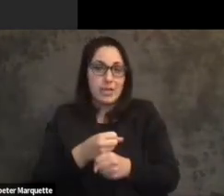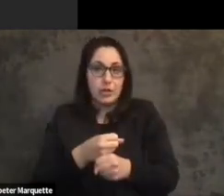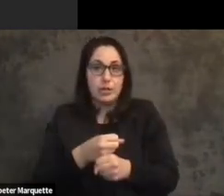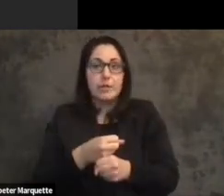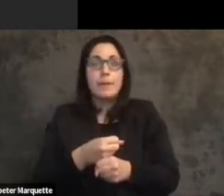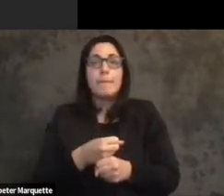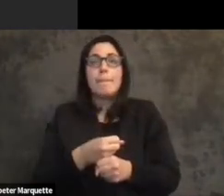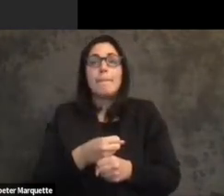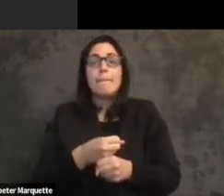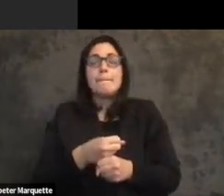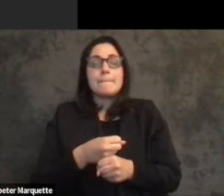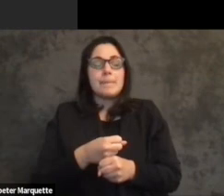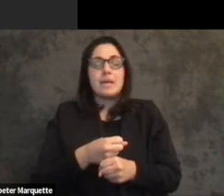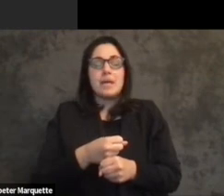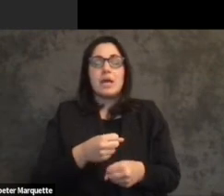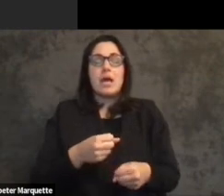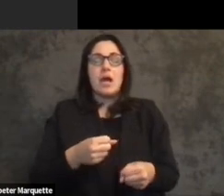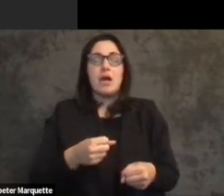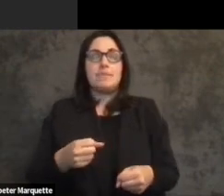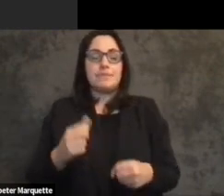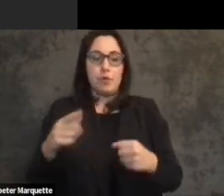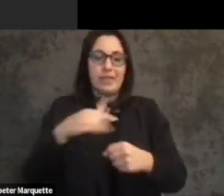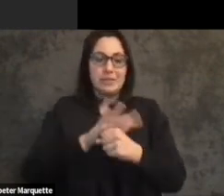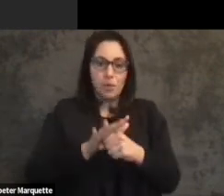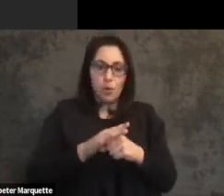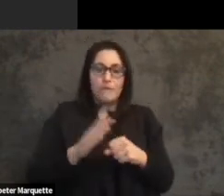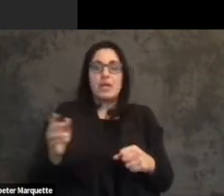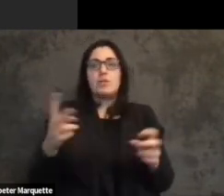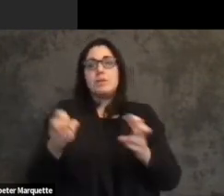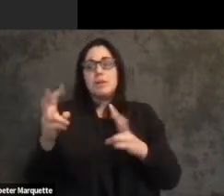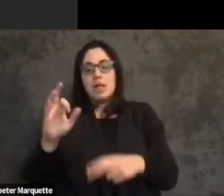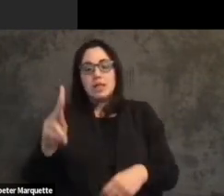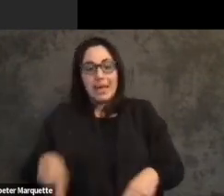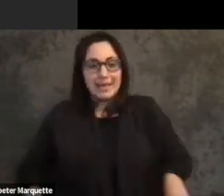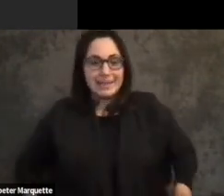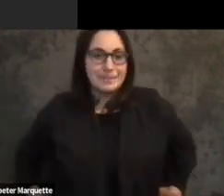or other relationships in the community, to support you in this journey in the third year